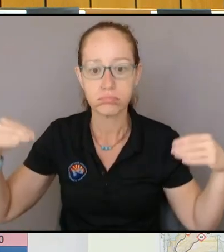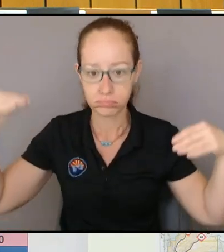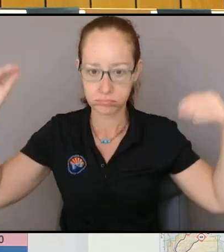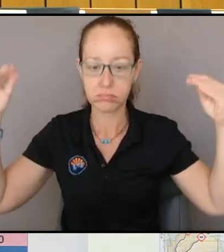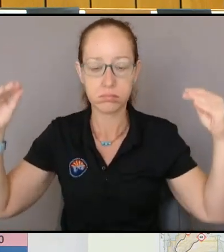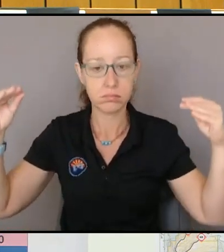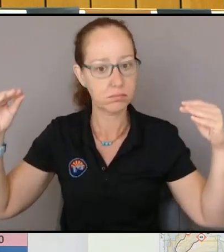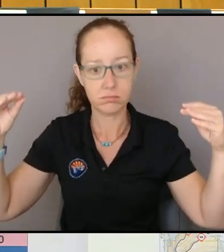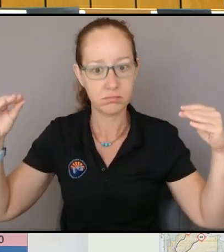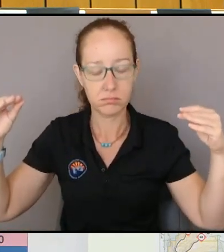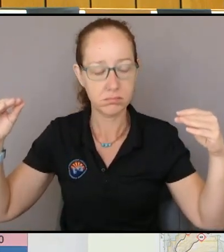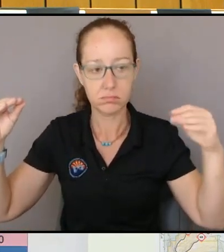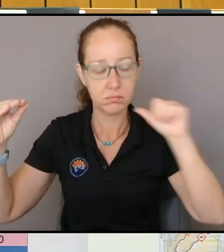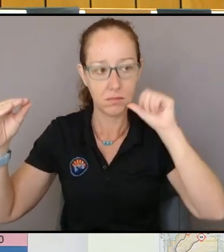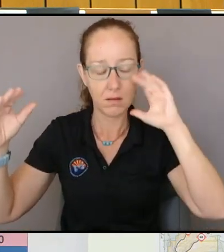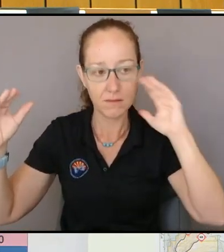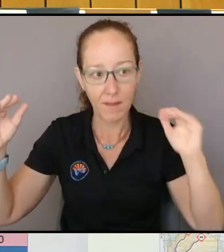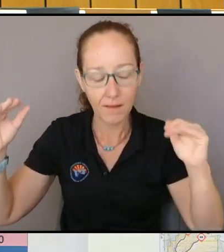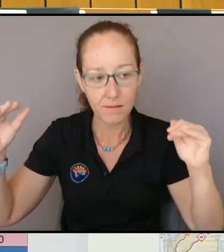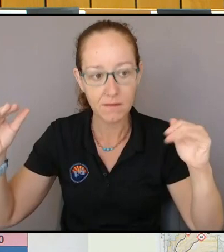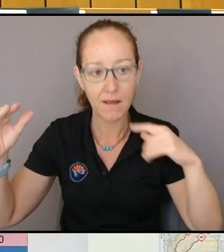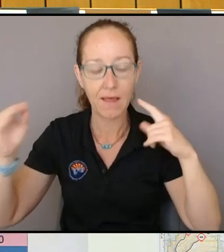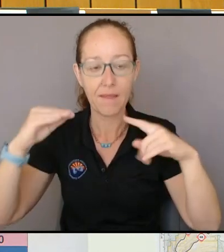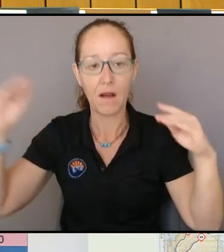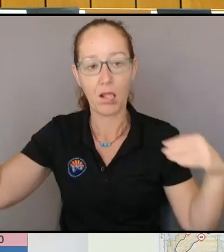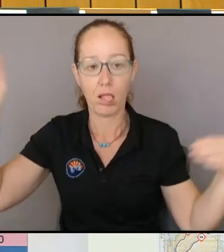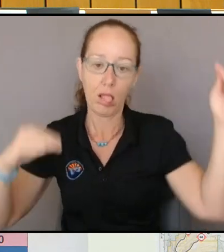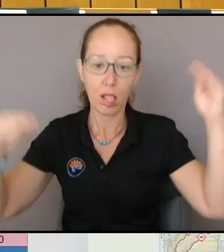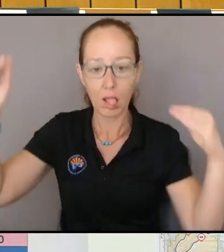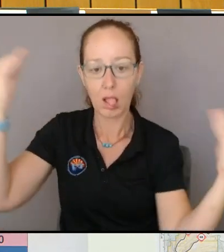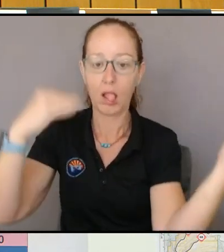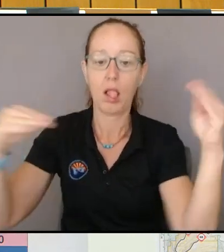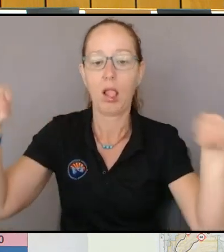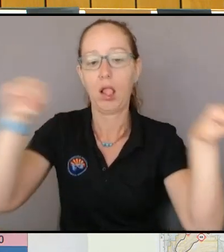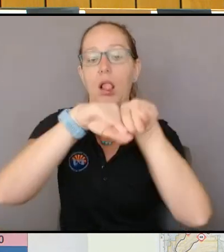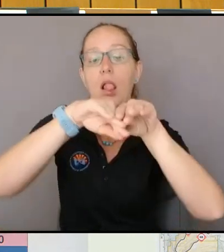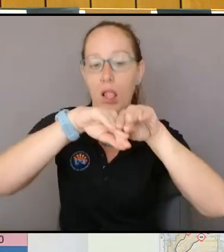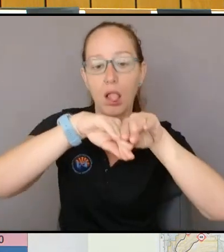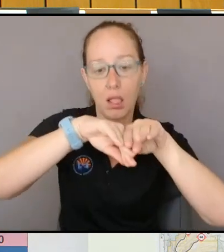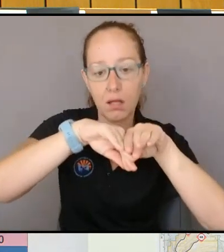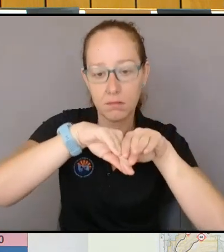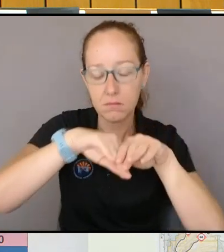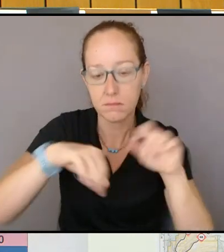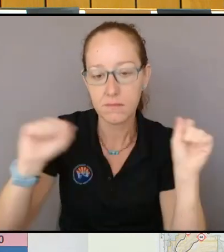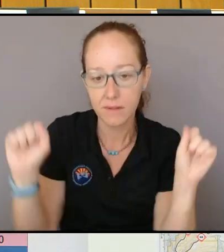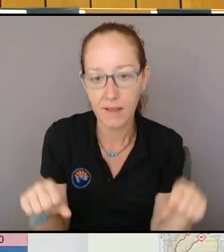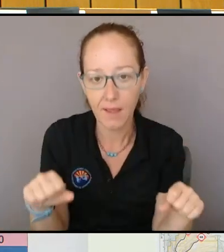cause those blades to run into each other. So, that's a big deal obviously. That means that, you know, we can't use